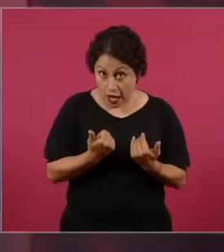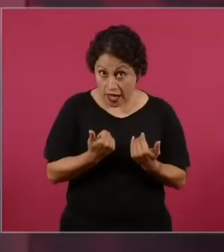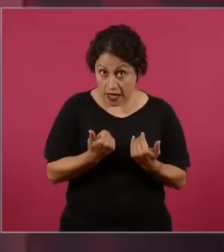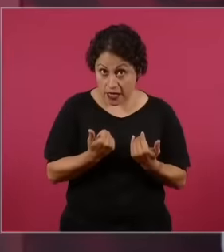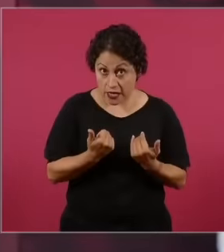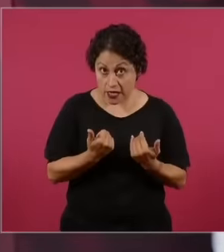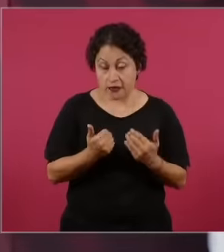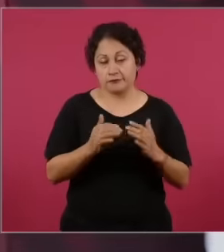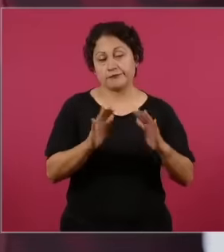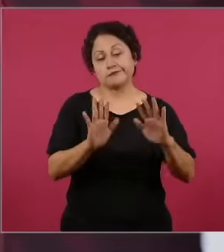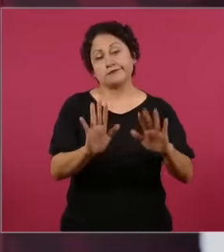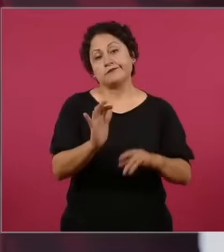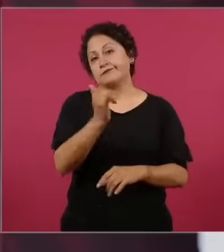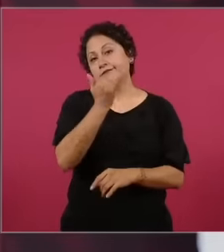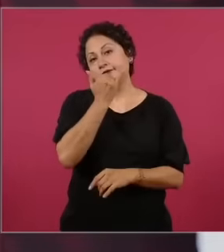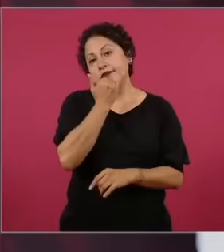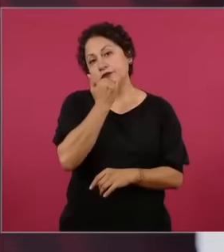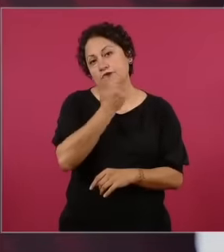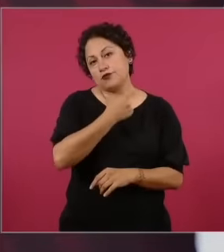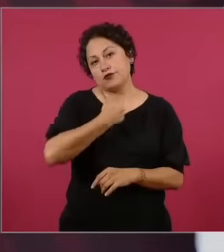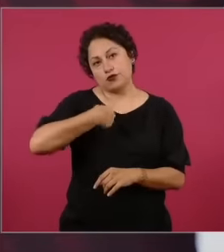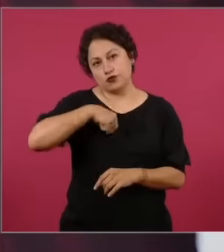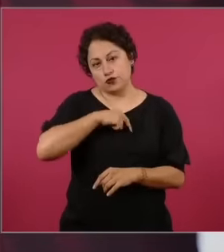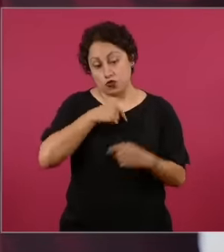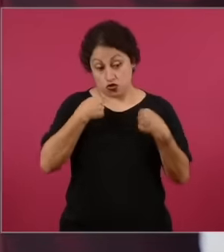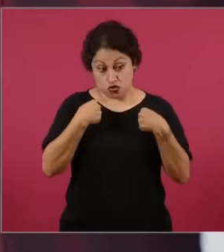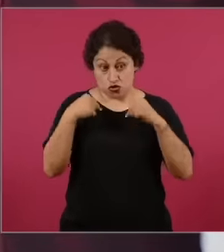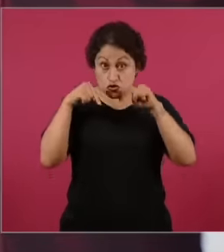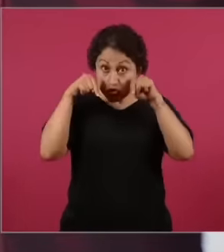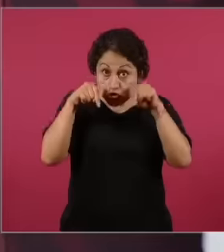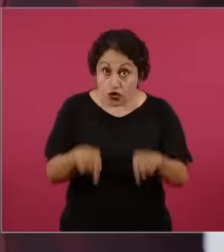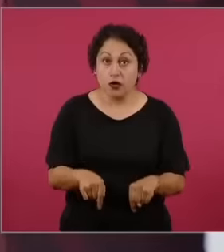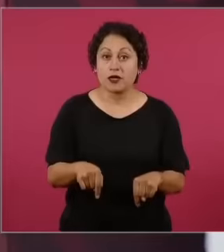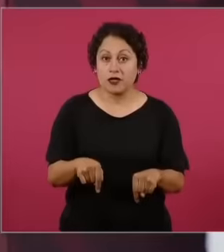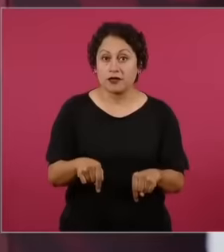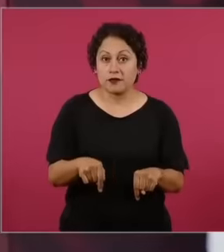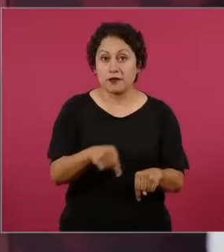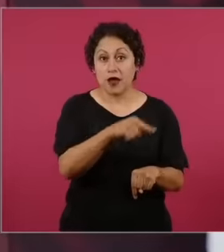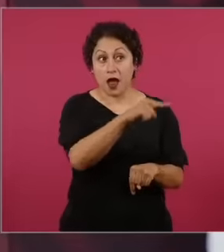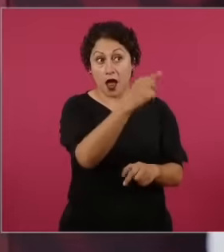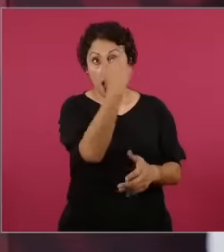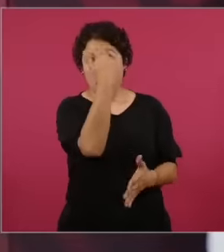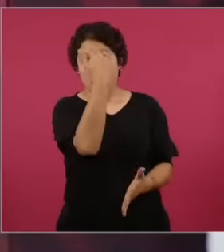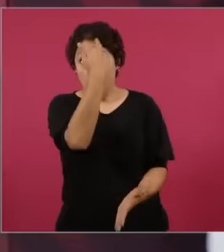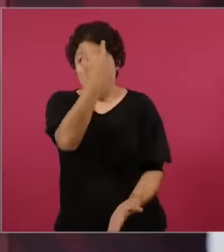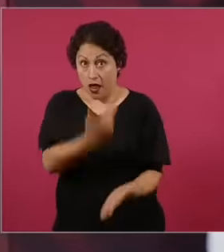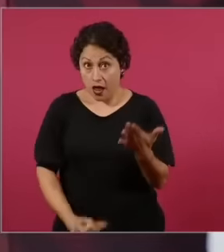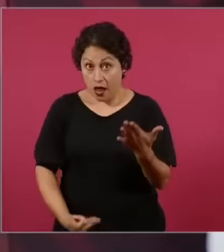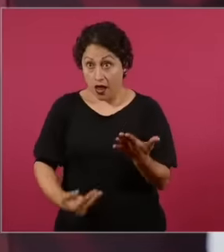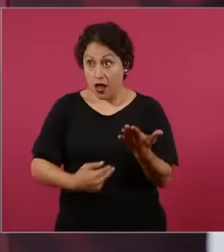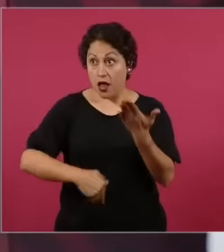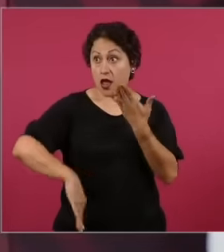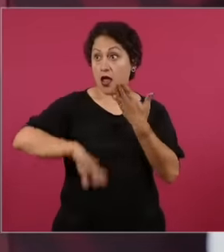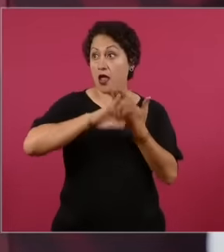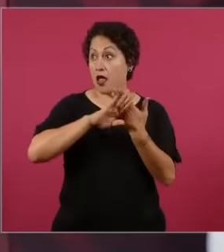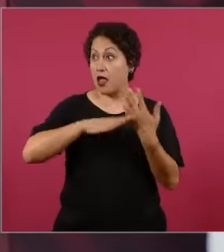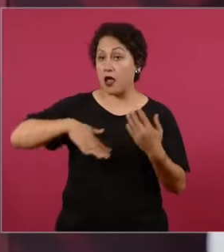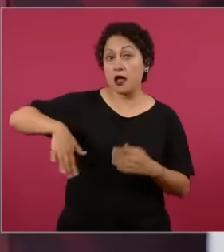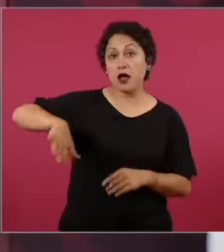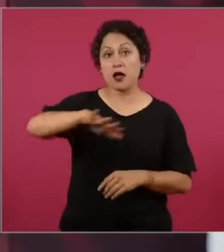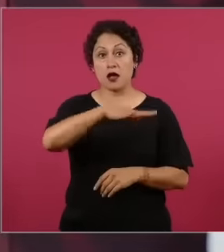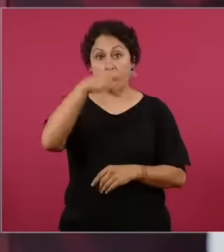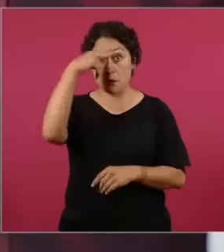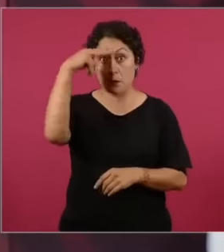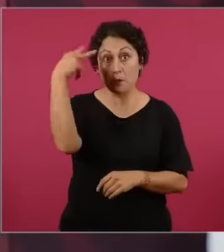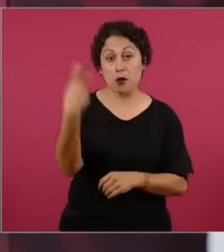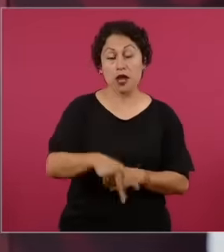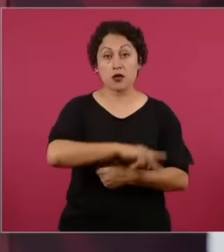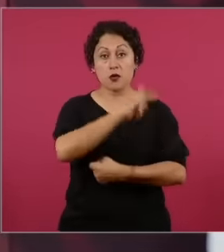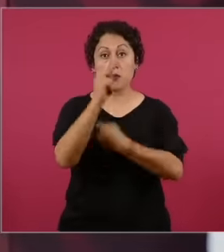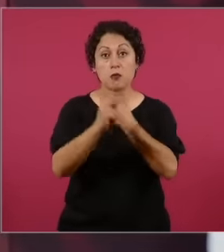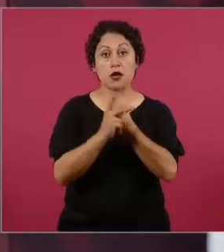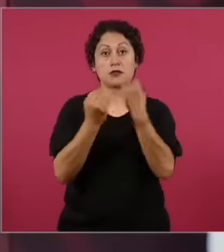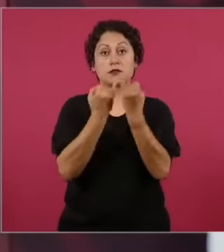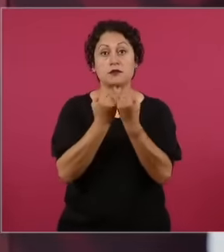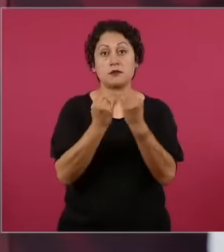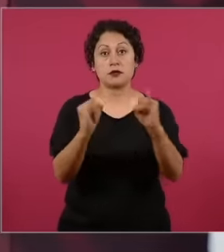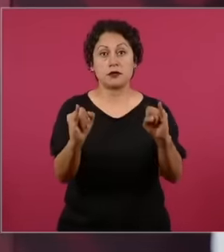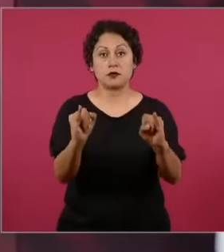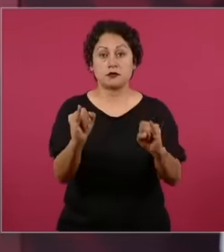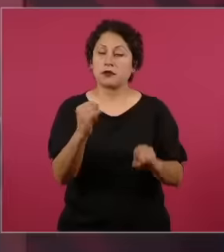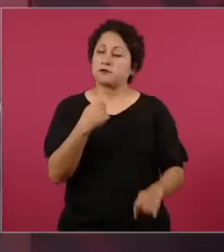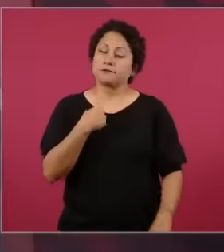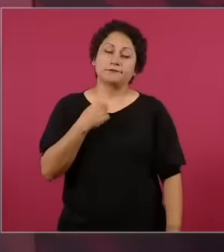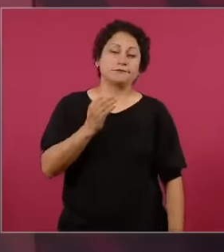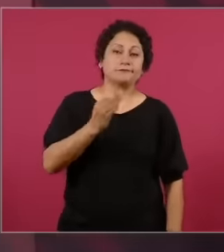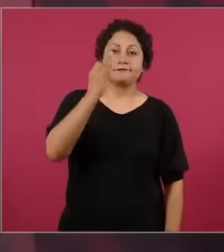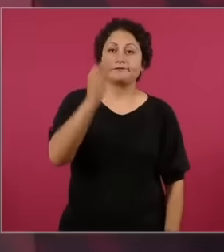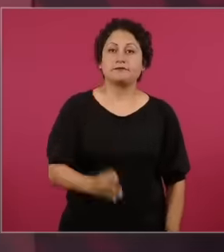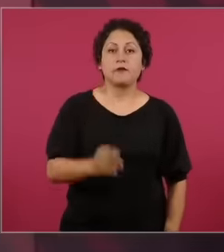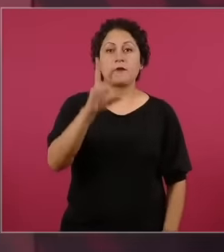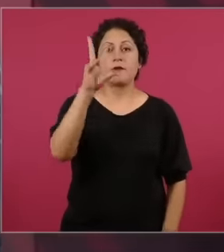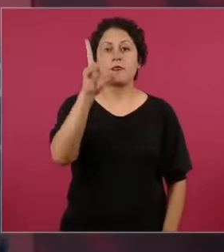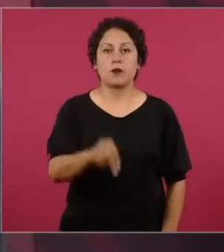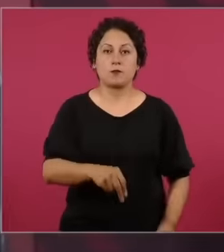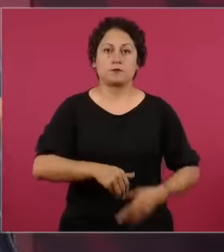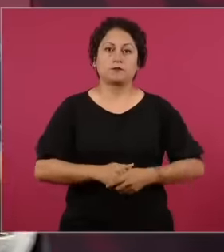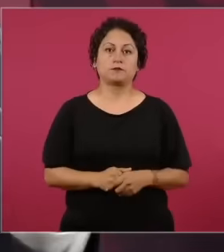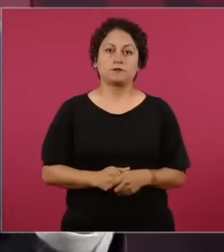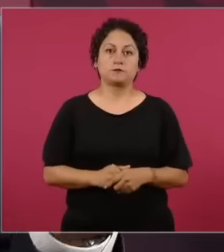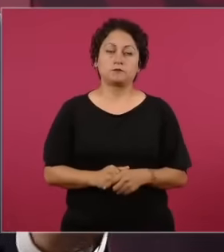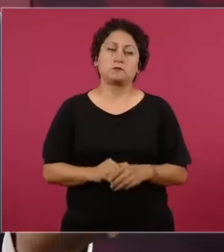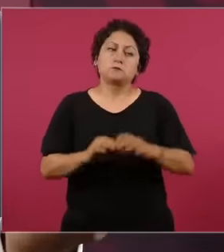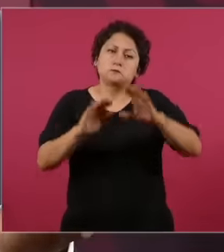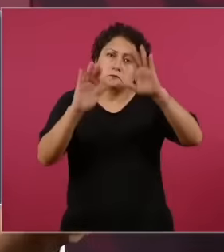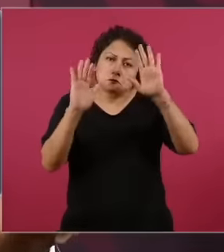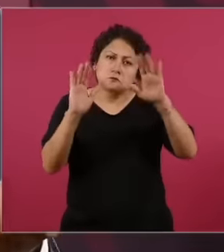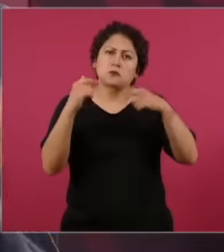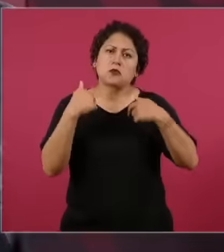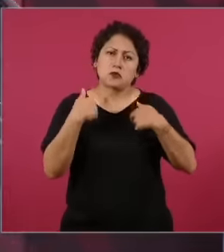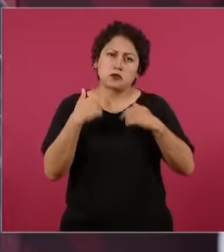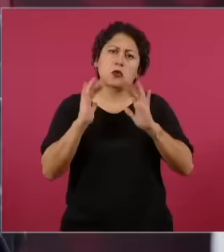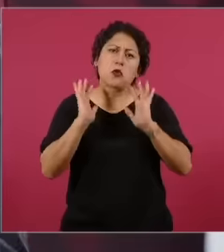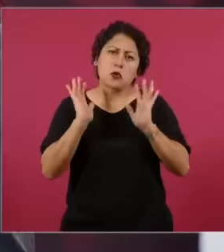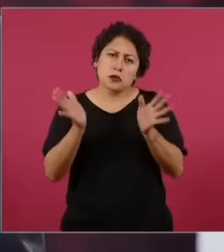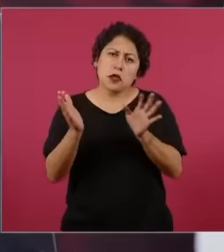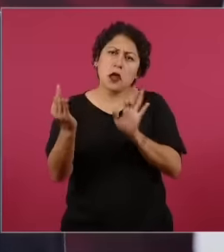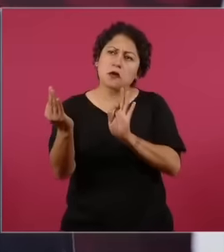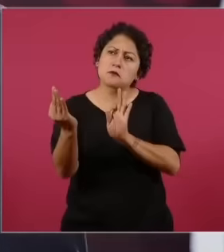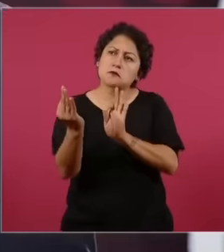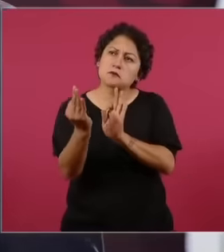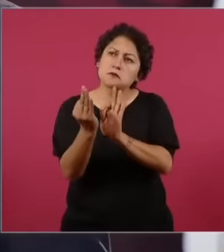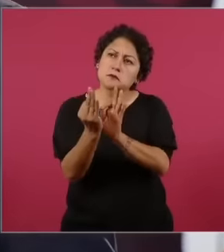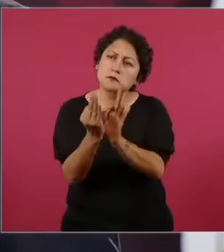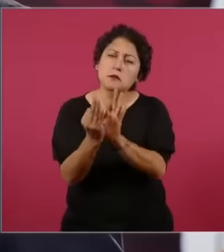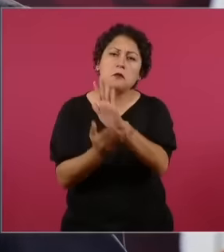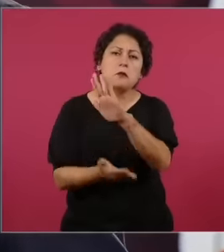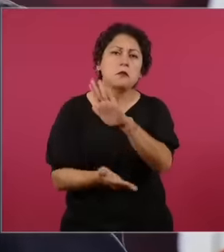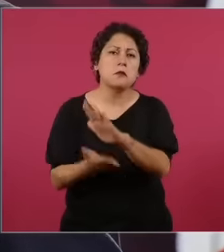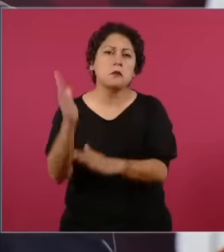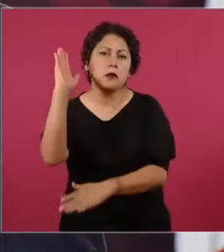we are not going to allow any violation of our sovereignty So I'm going to leave, there are 30